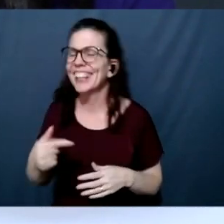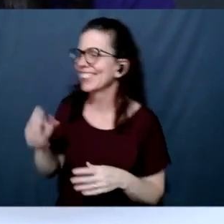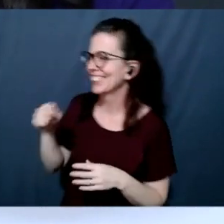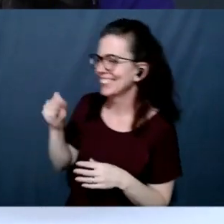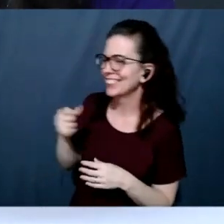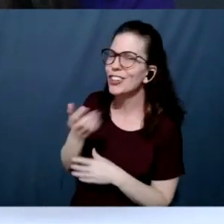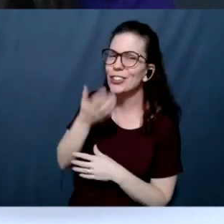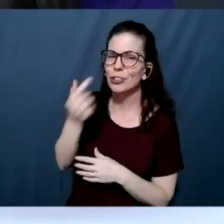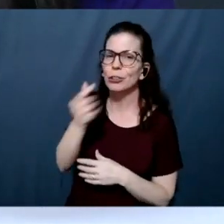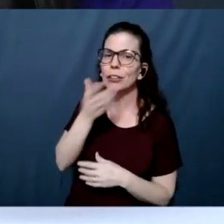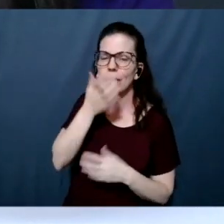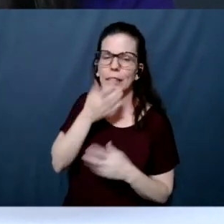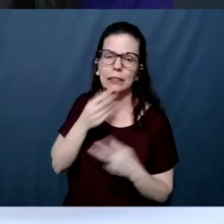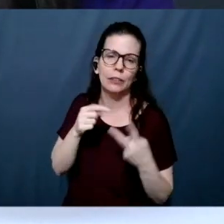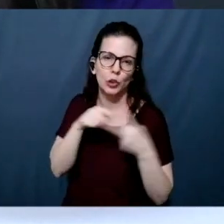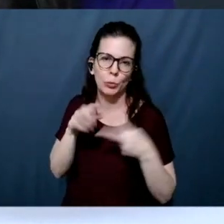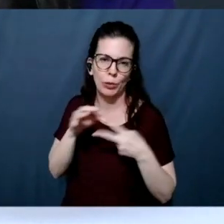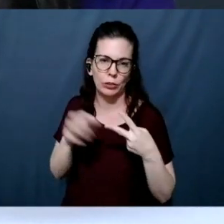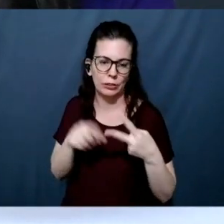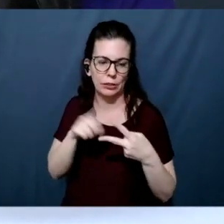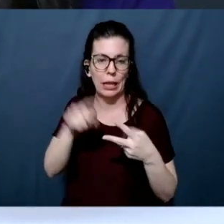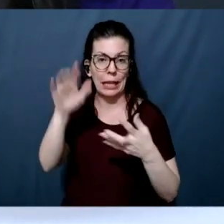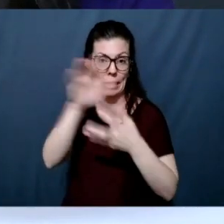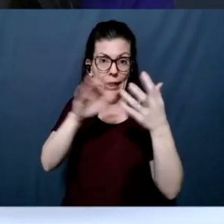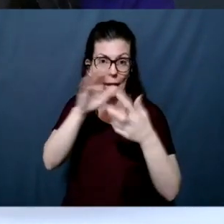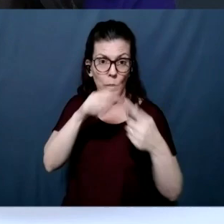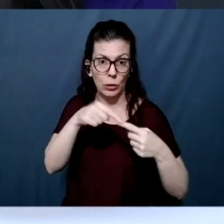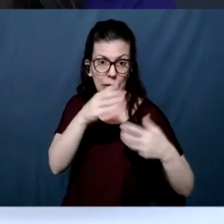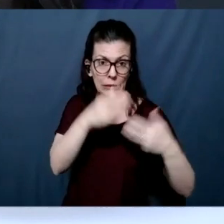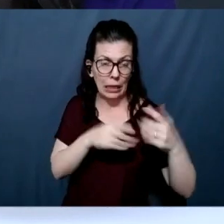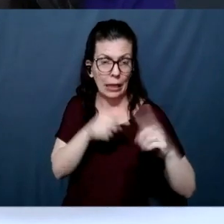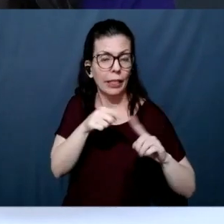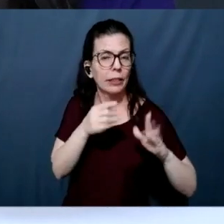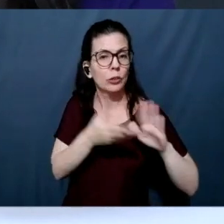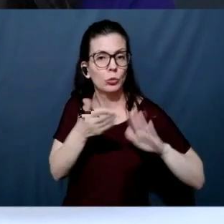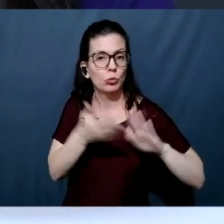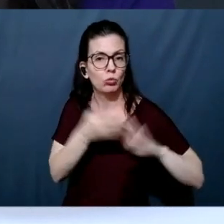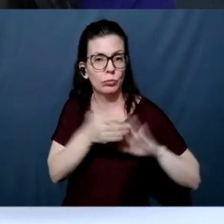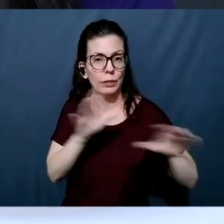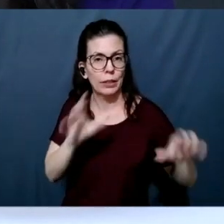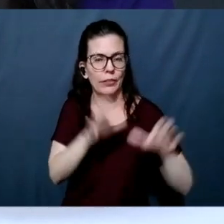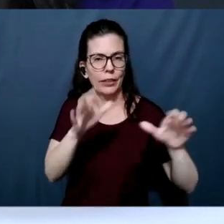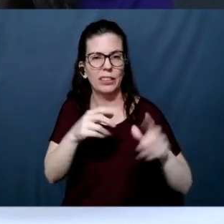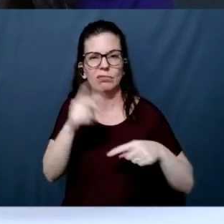There's the cloud side, which is the orchestration where all of the various resources reside.